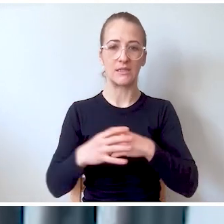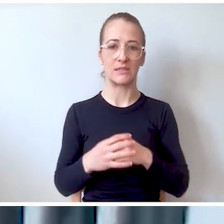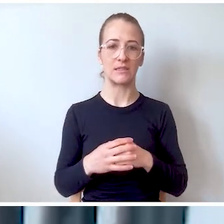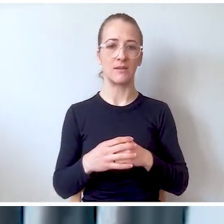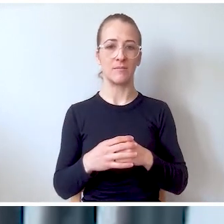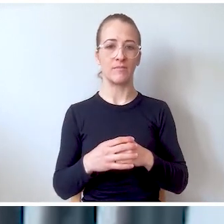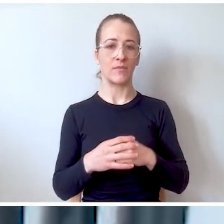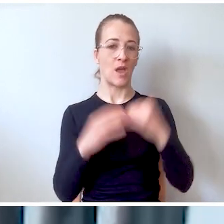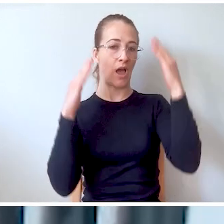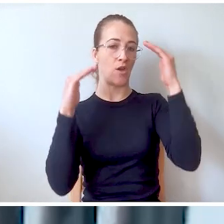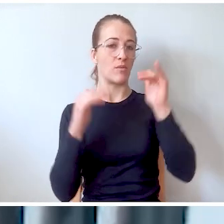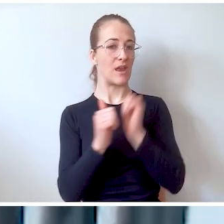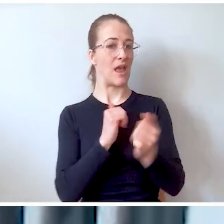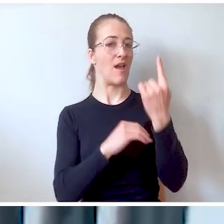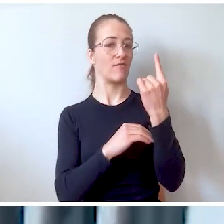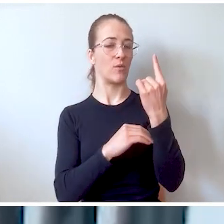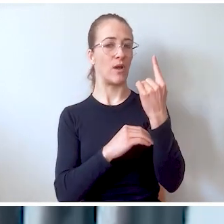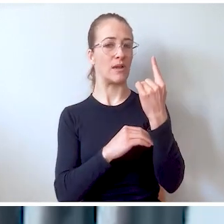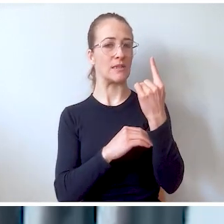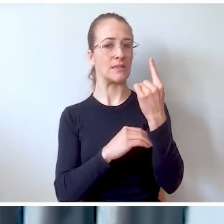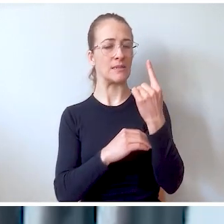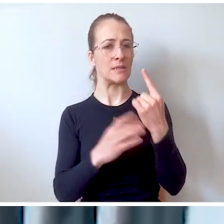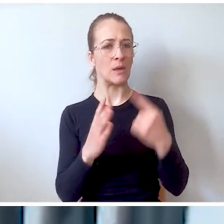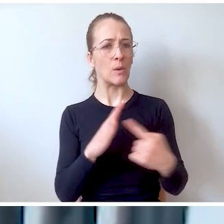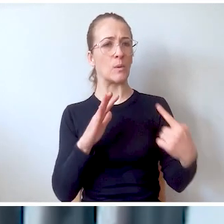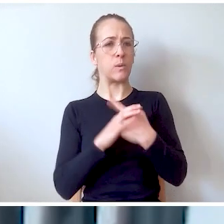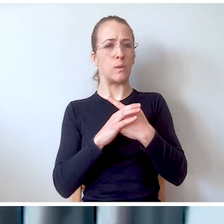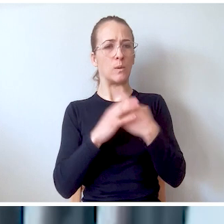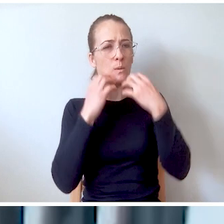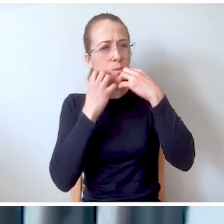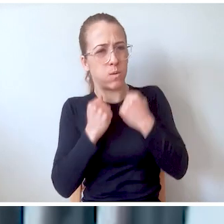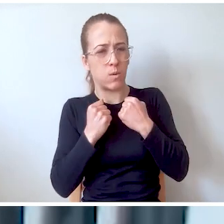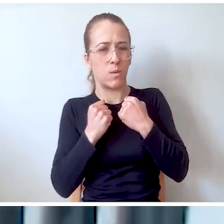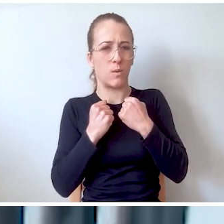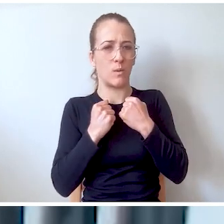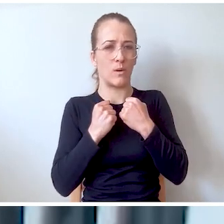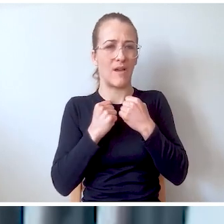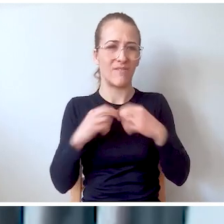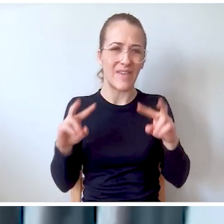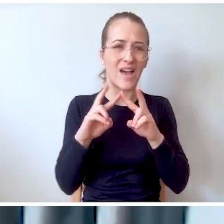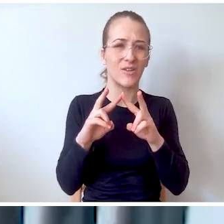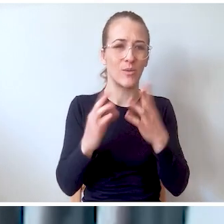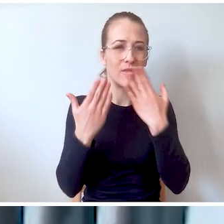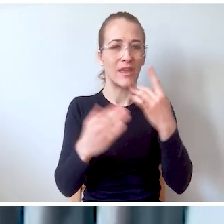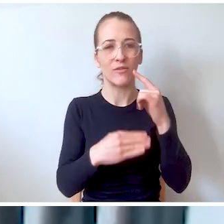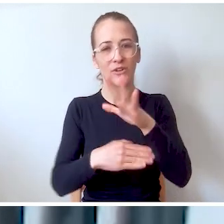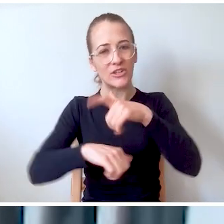And I hope that everyone finds something of value in it. So thank you for your time today. Thank you for your listeners.